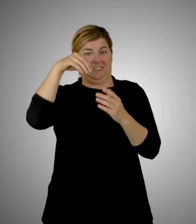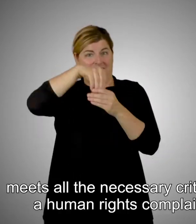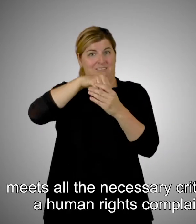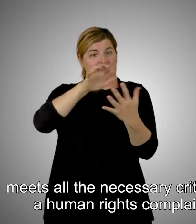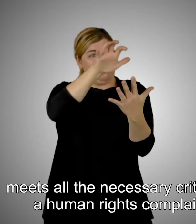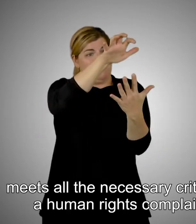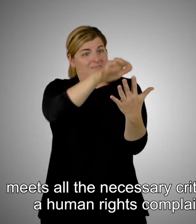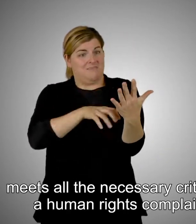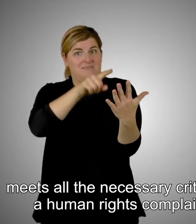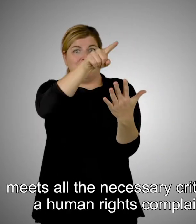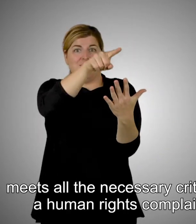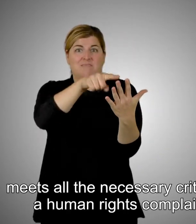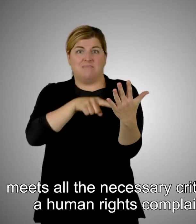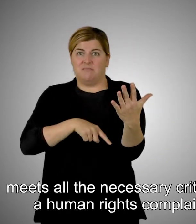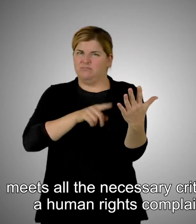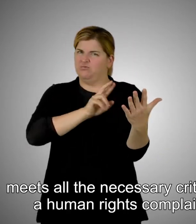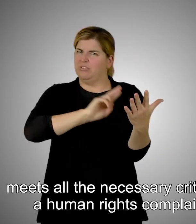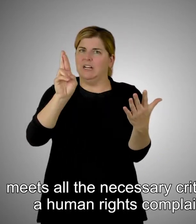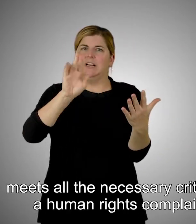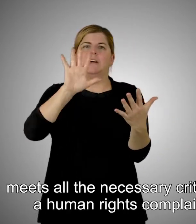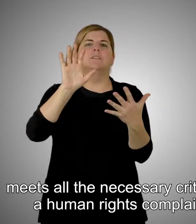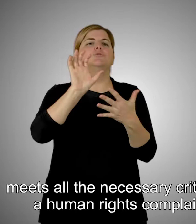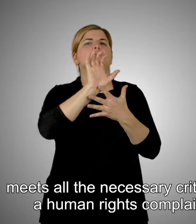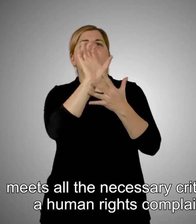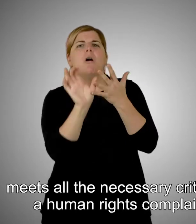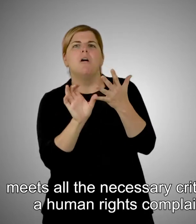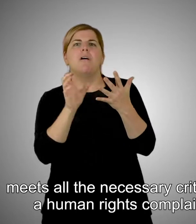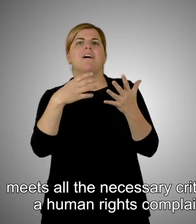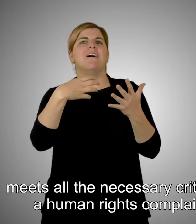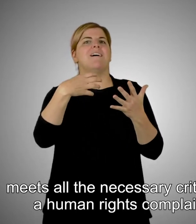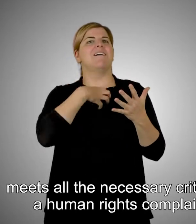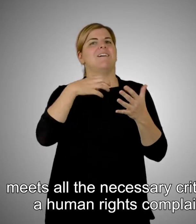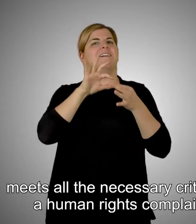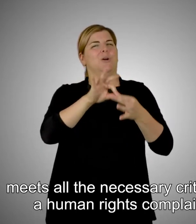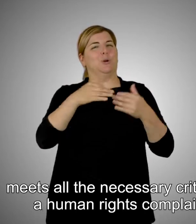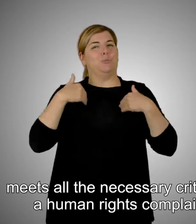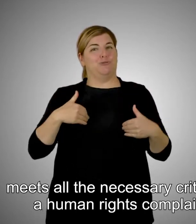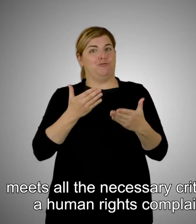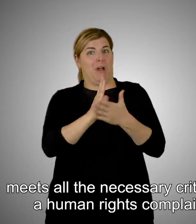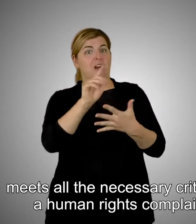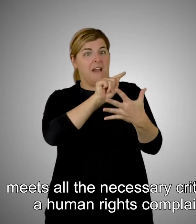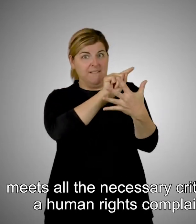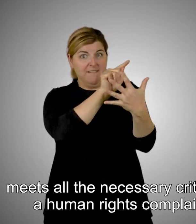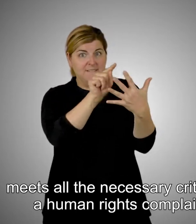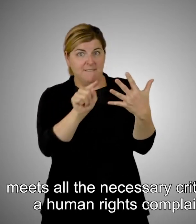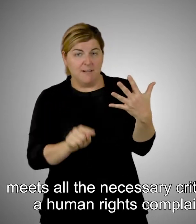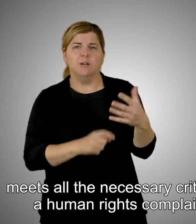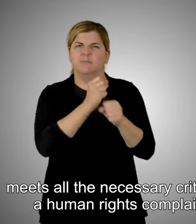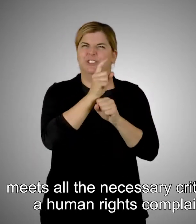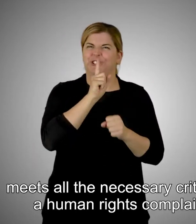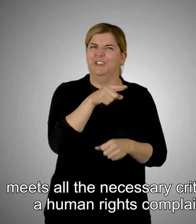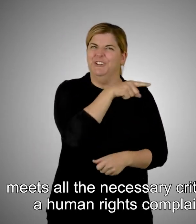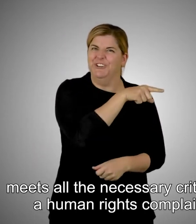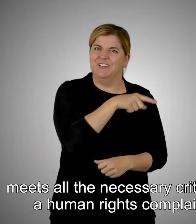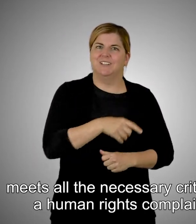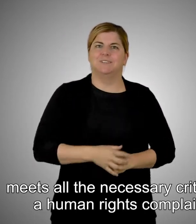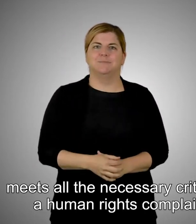meets all the necessary criteria of a human rights complaint.